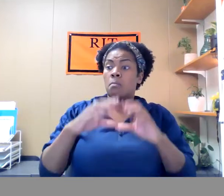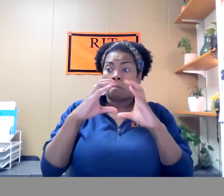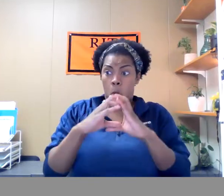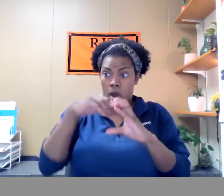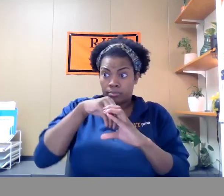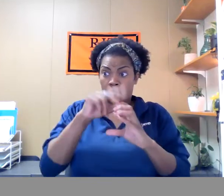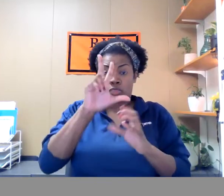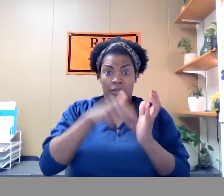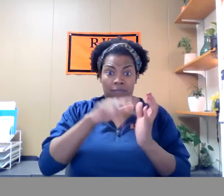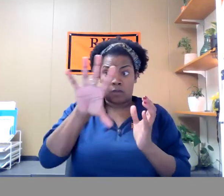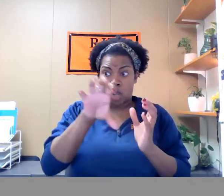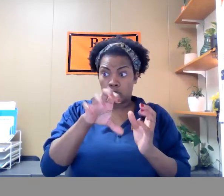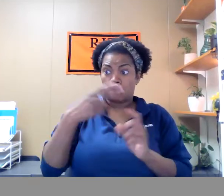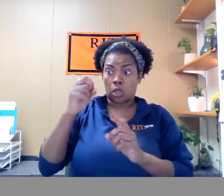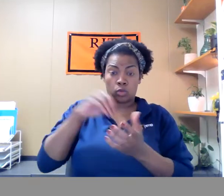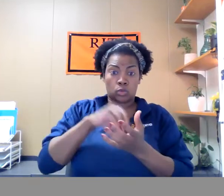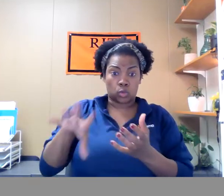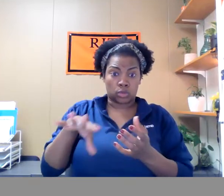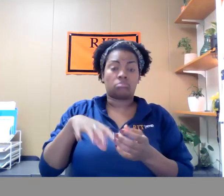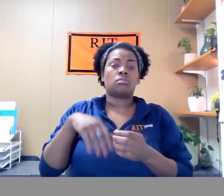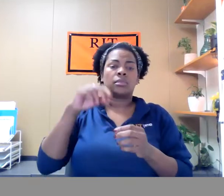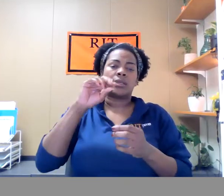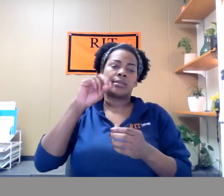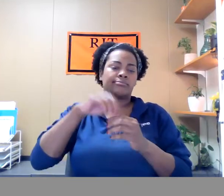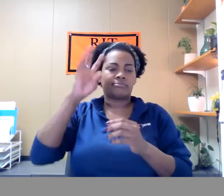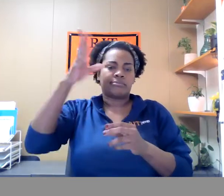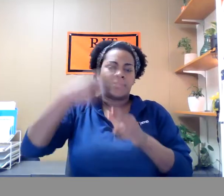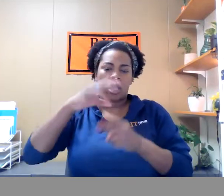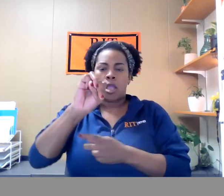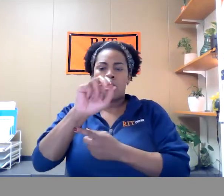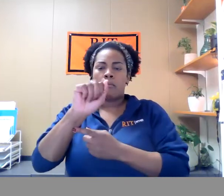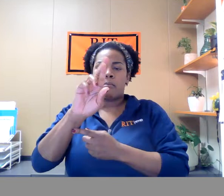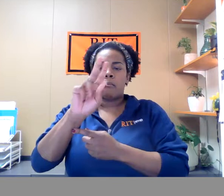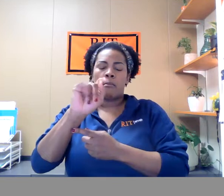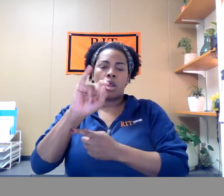like, a bubble effect. So 3,500 high-school students are in Martin High School.